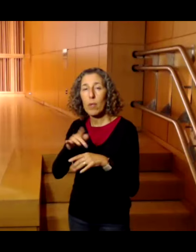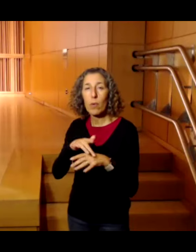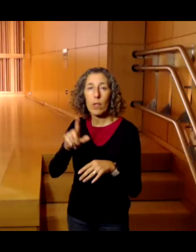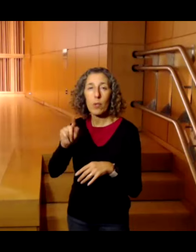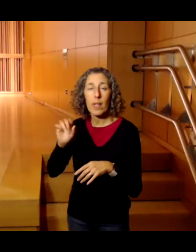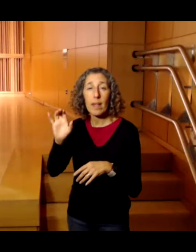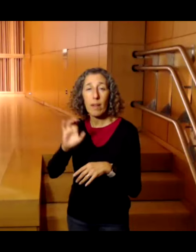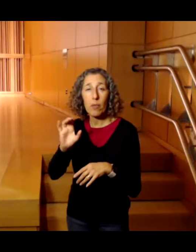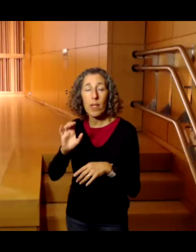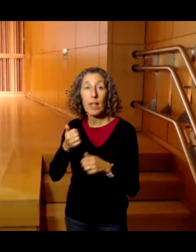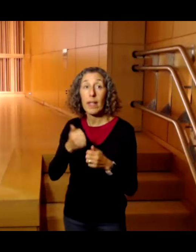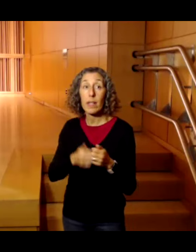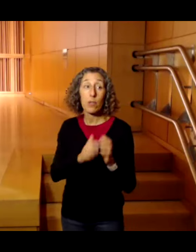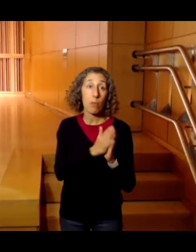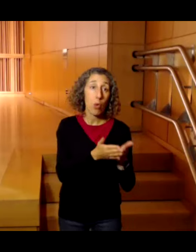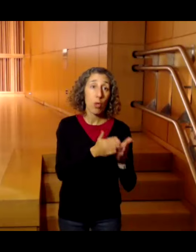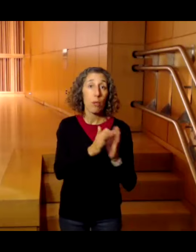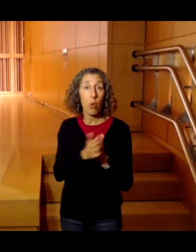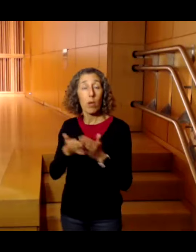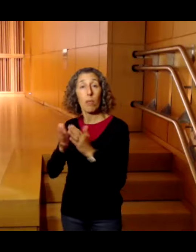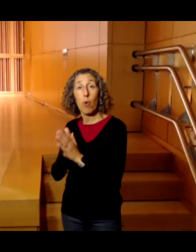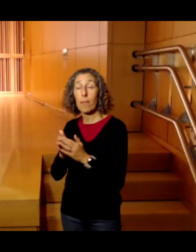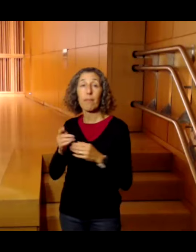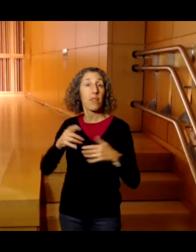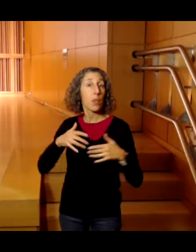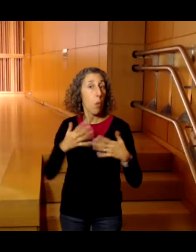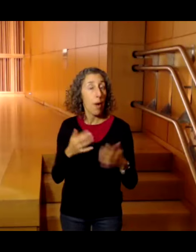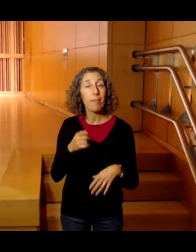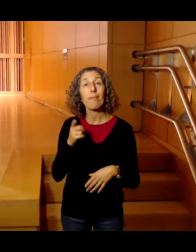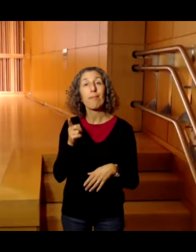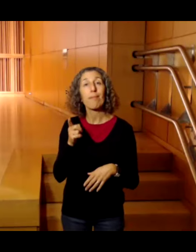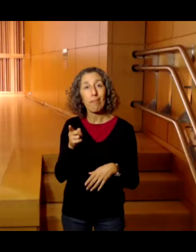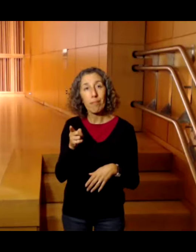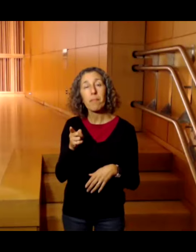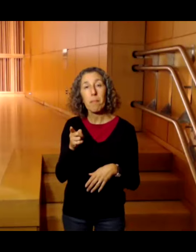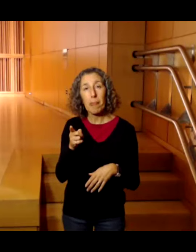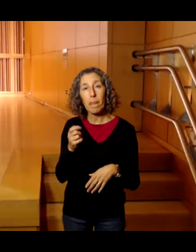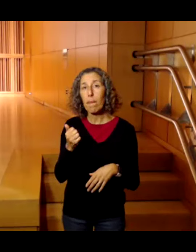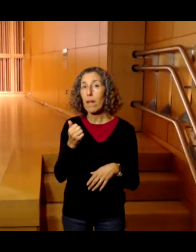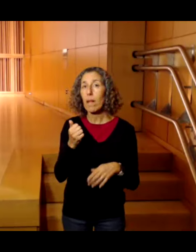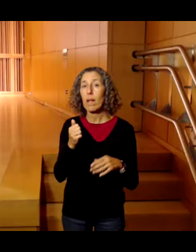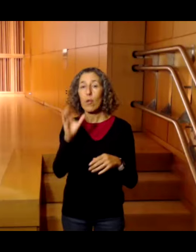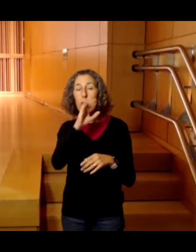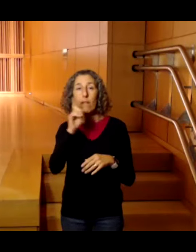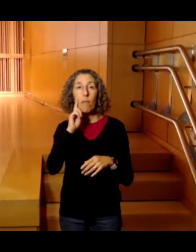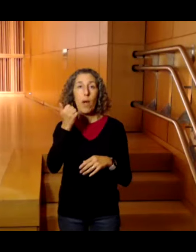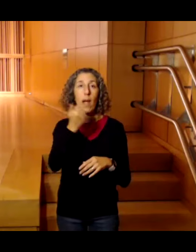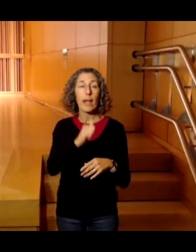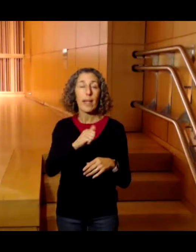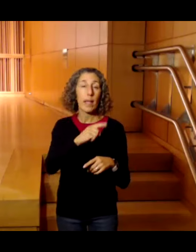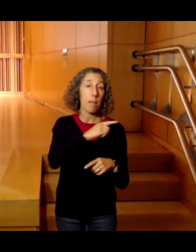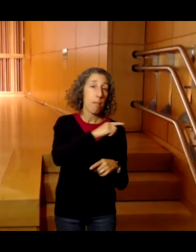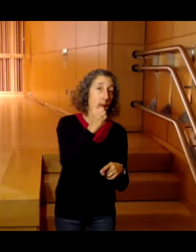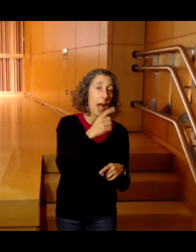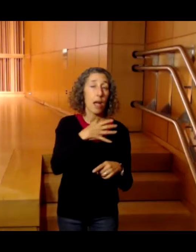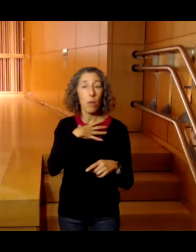at each turn. Robert fastidiously appends any absolutes. We have come to harbor about race.